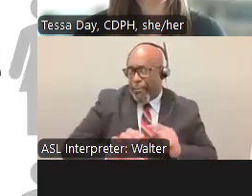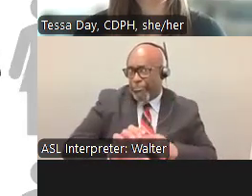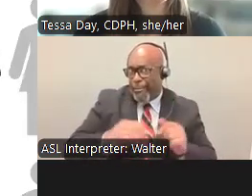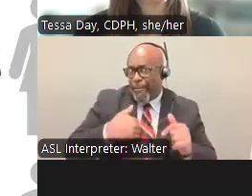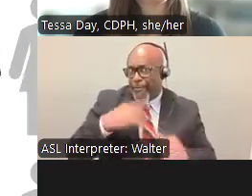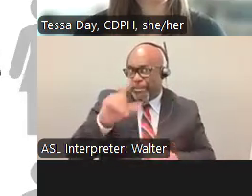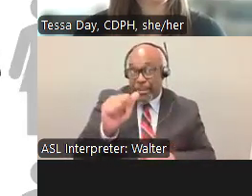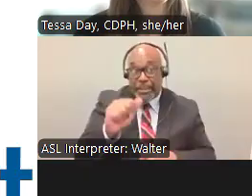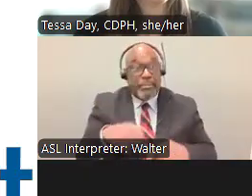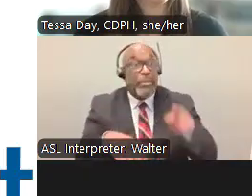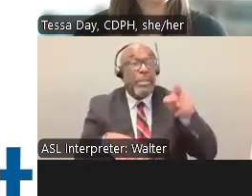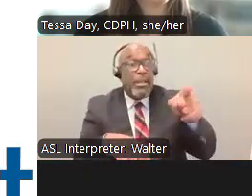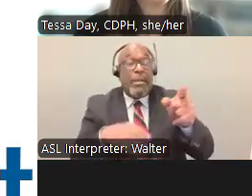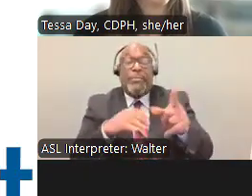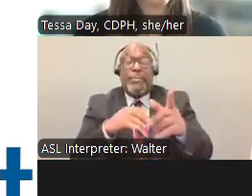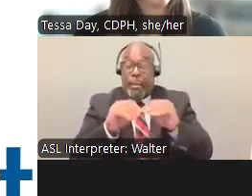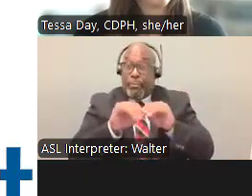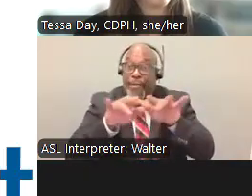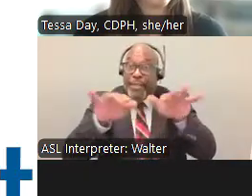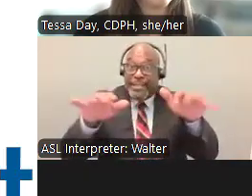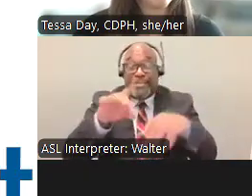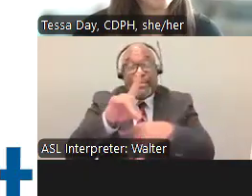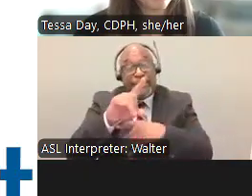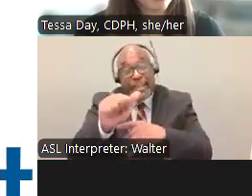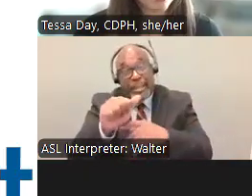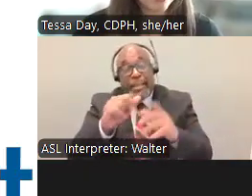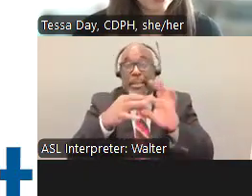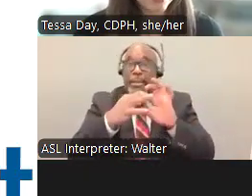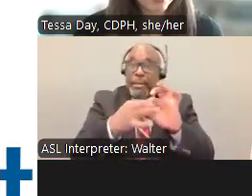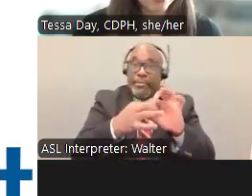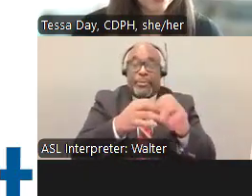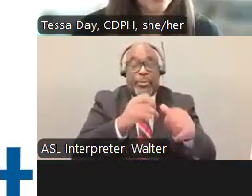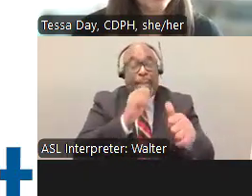13:22:20 the prevalence of disability by 13:22:23 age, race, sexual and gender